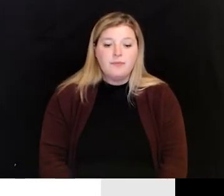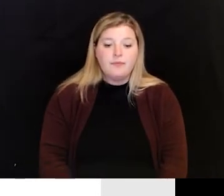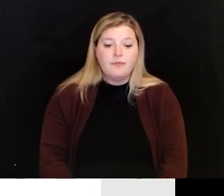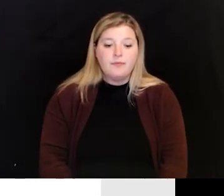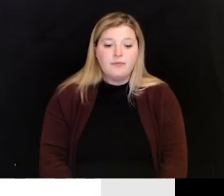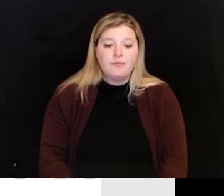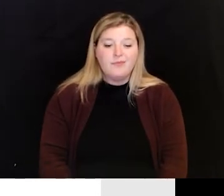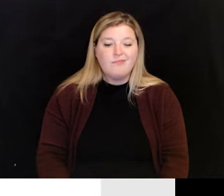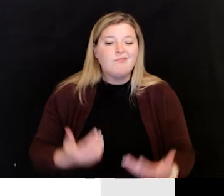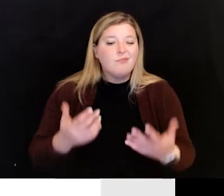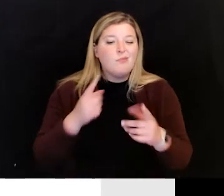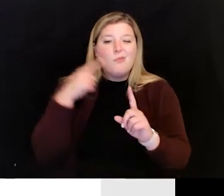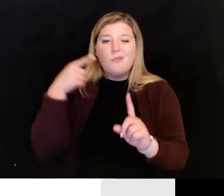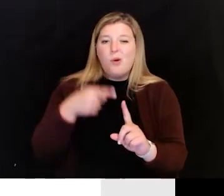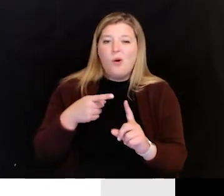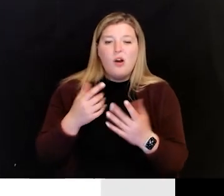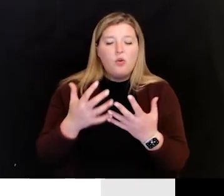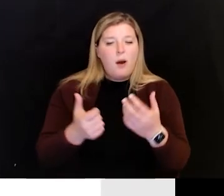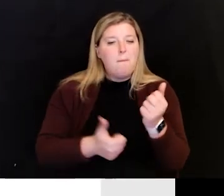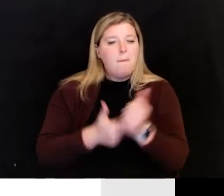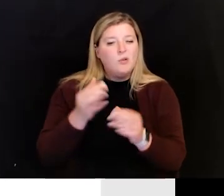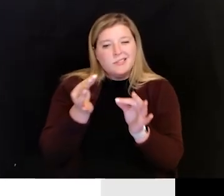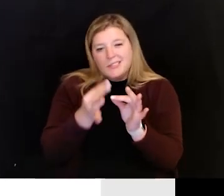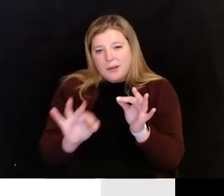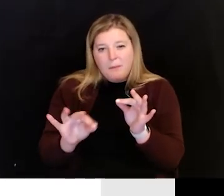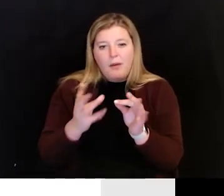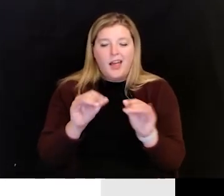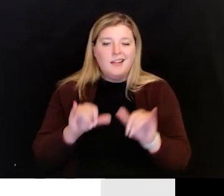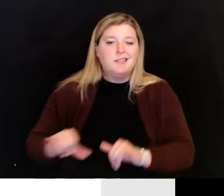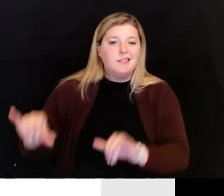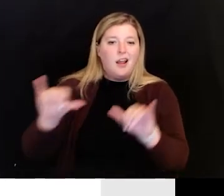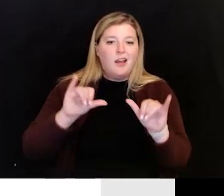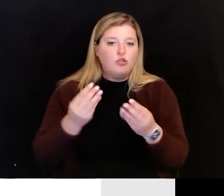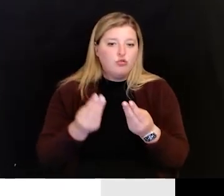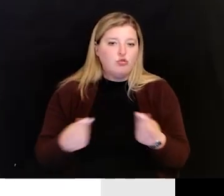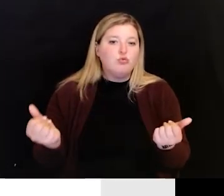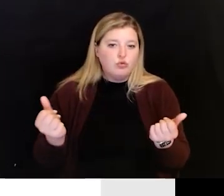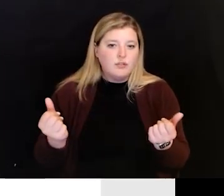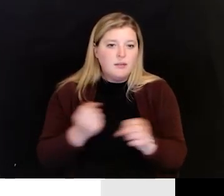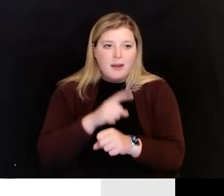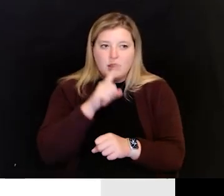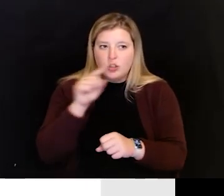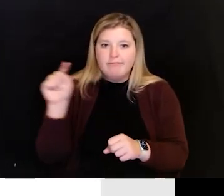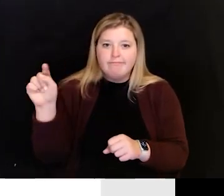most standardized solution to making things accessible.